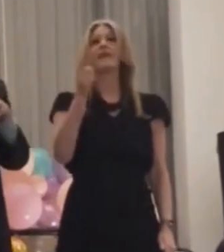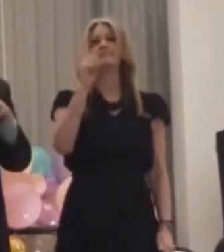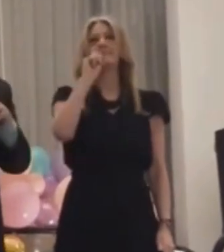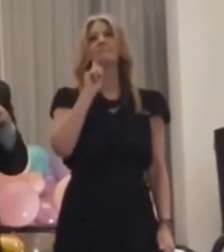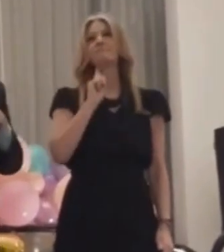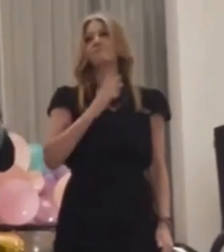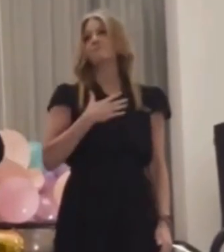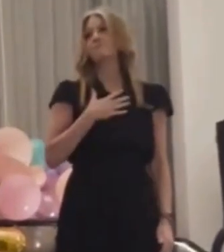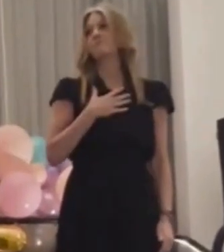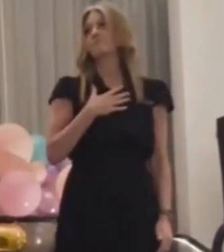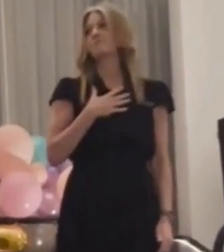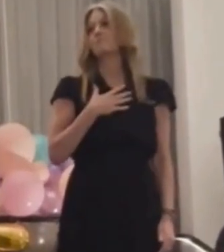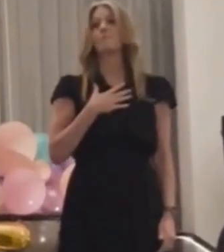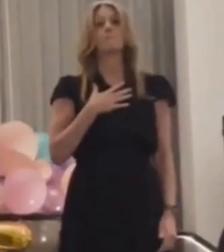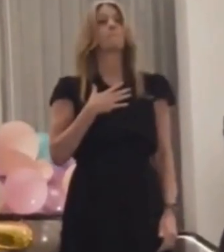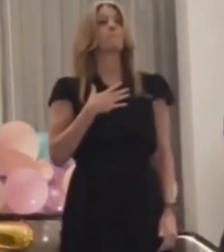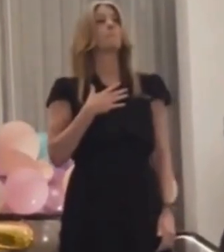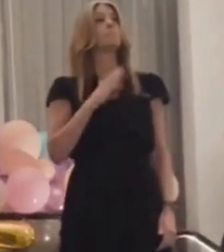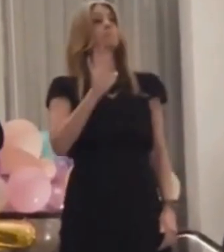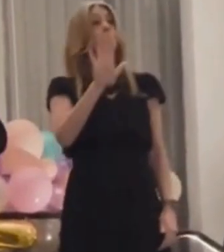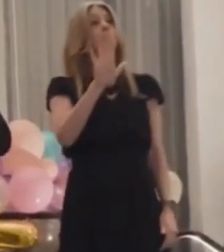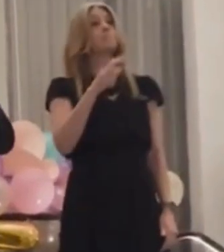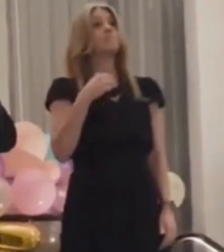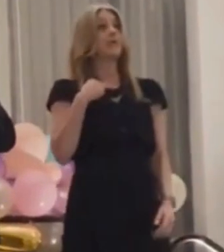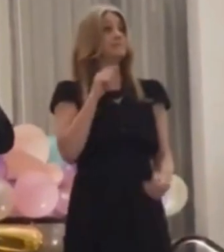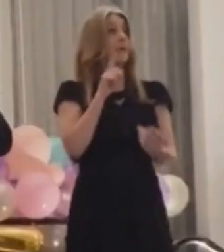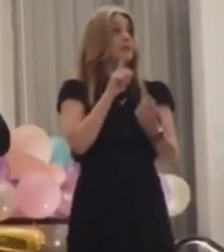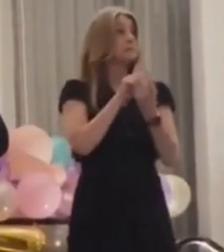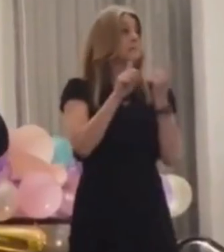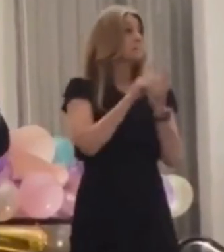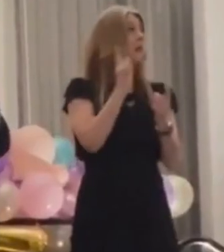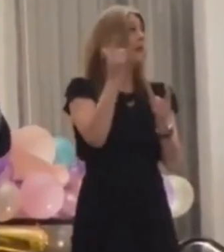but as I meet each of you later today